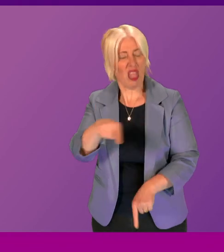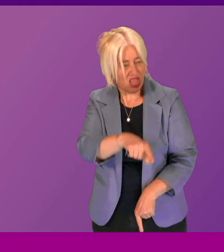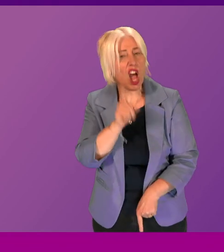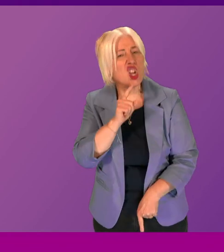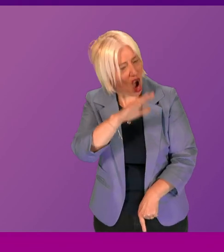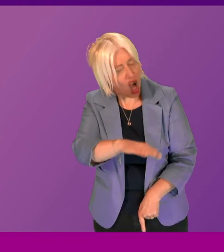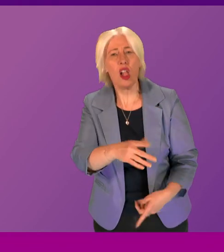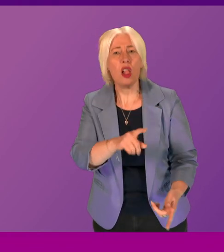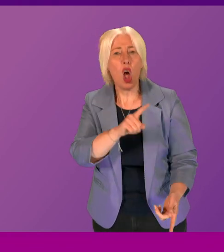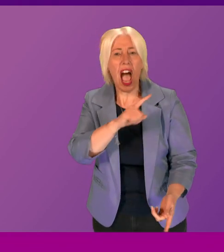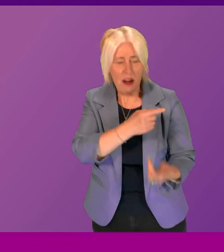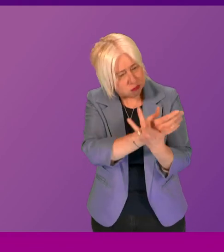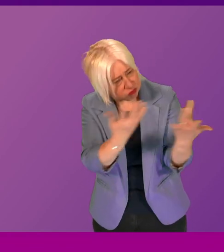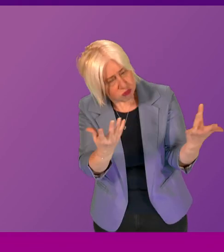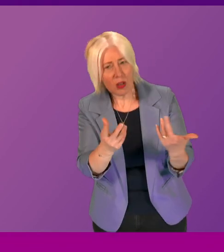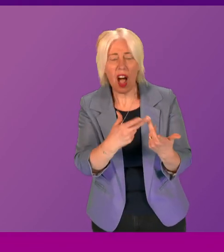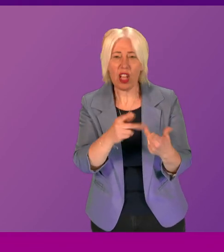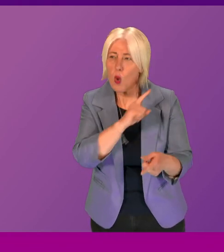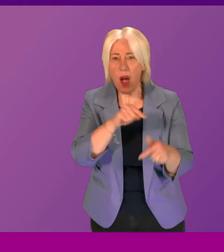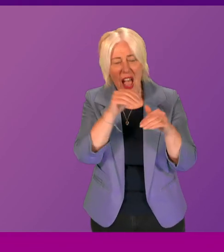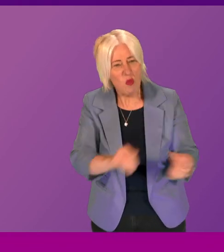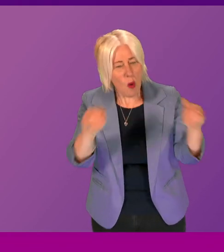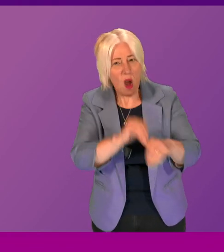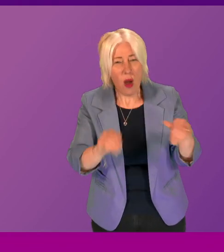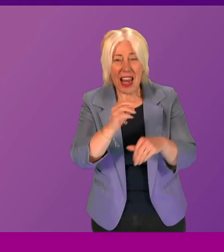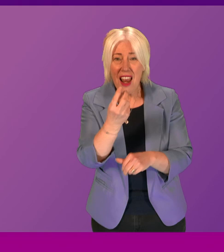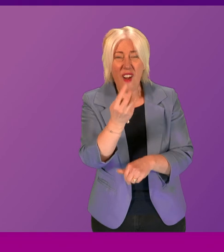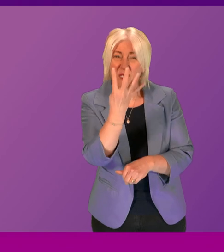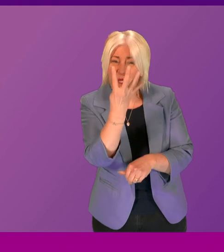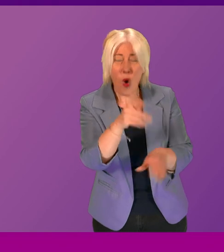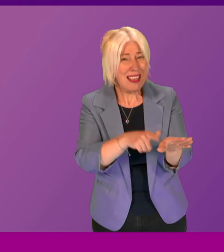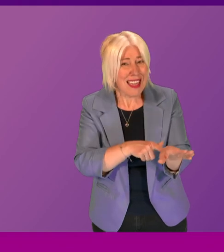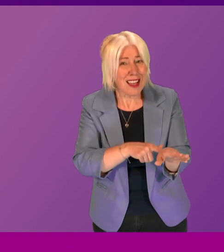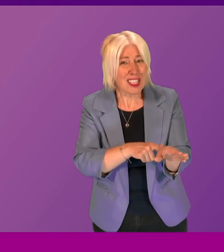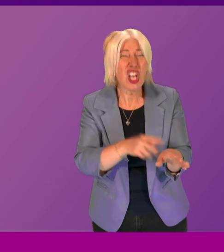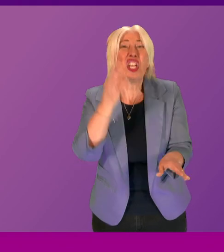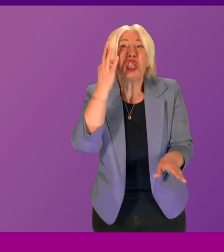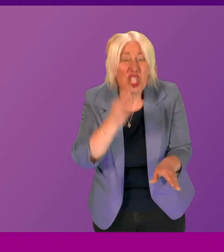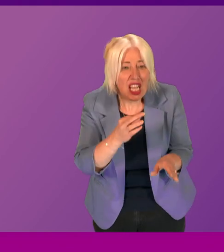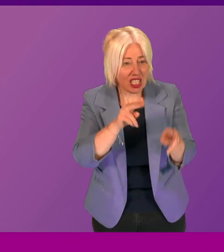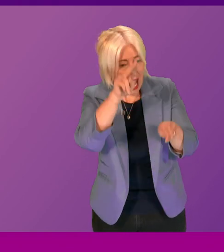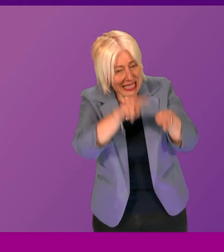and countless others had to wait nearly four years just to receive an assessment, never